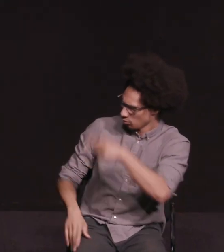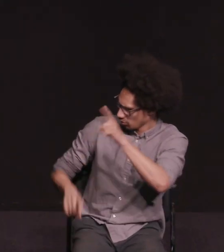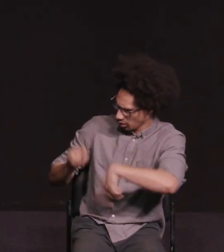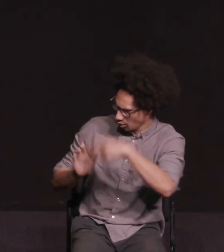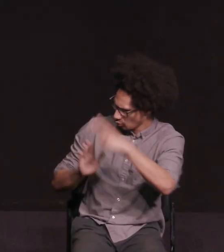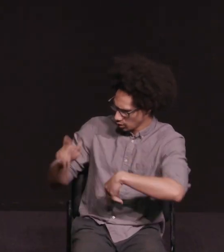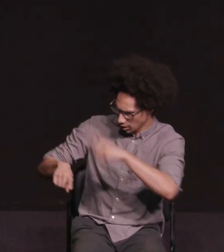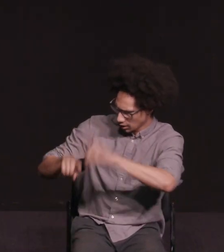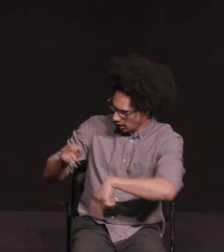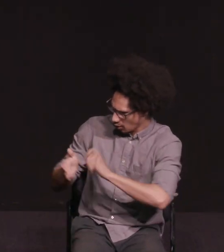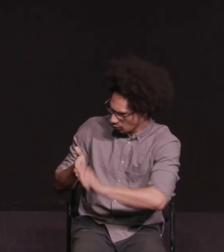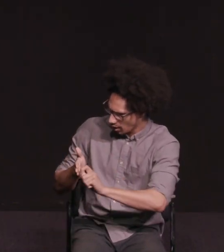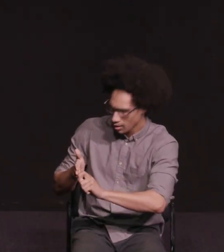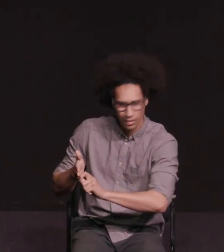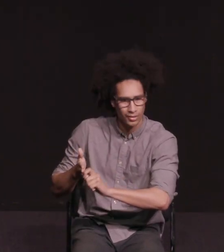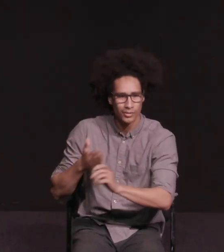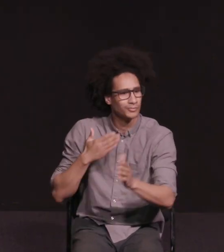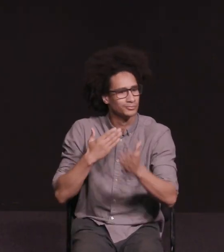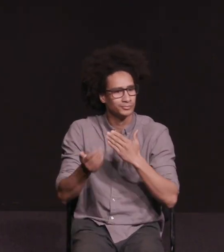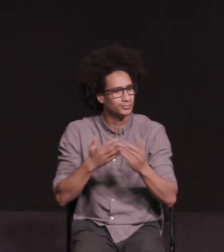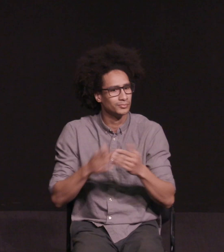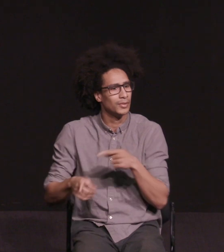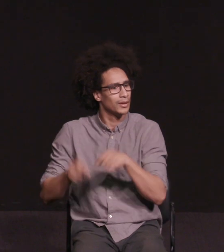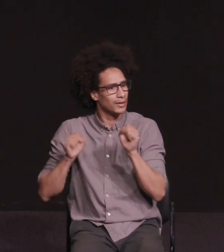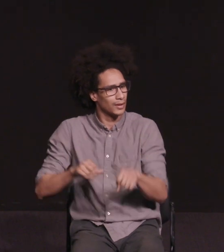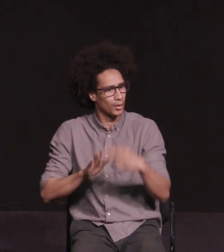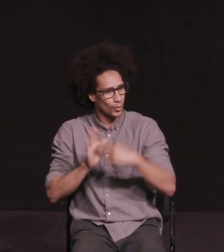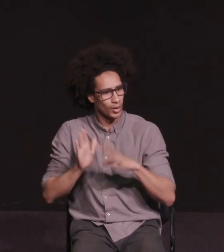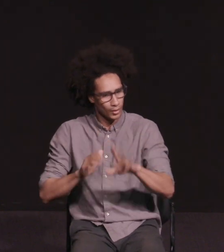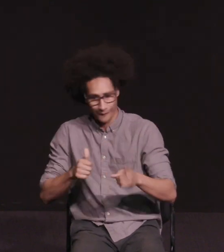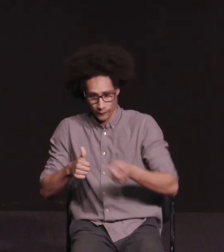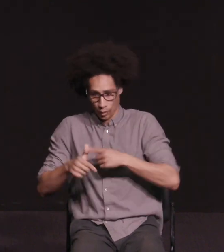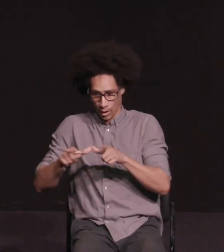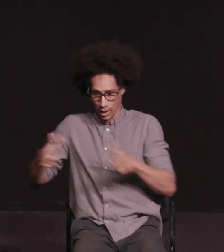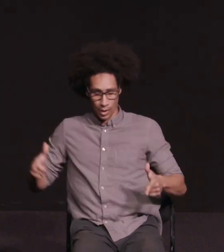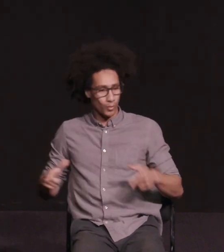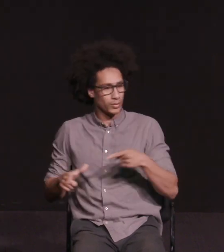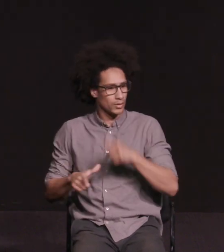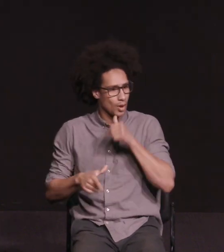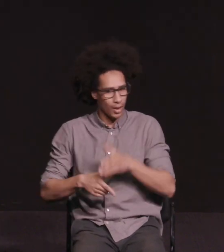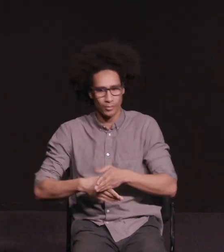literate in the primary languages which they were forbidden to speak.